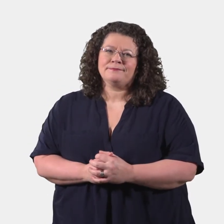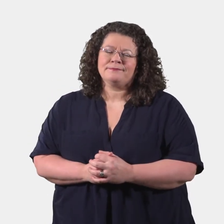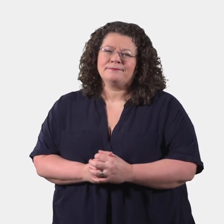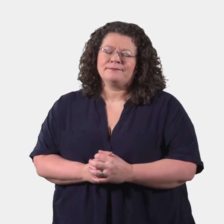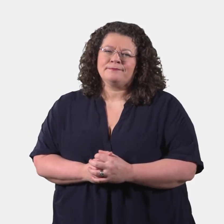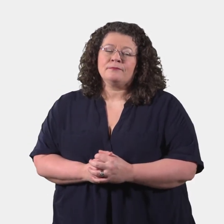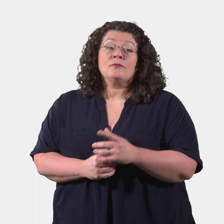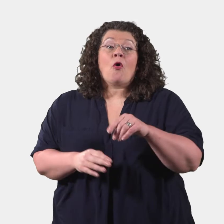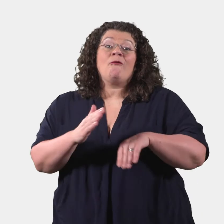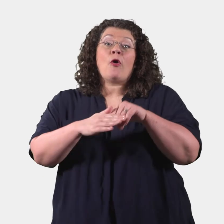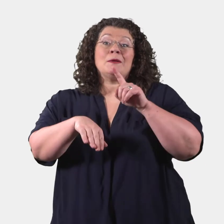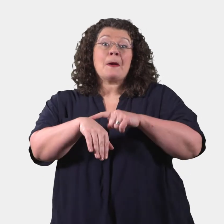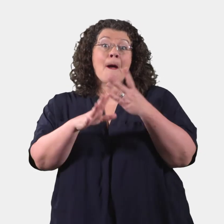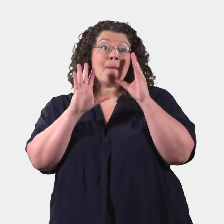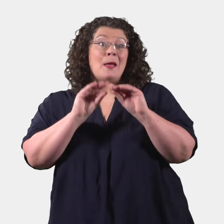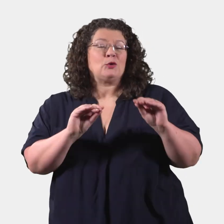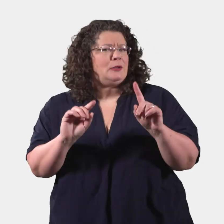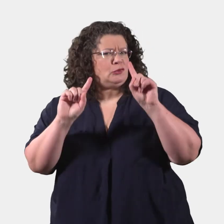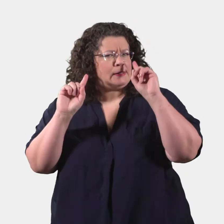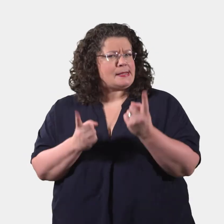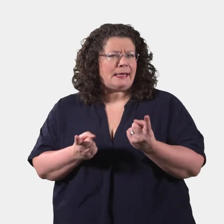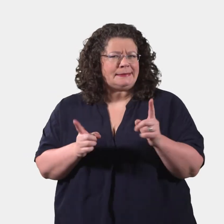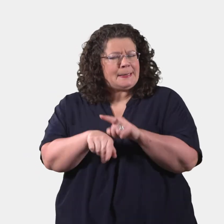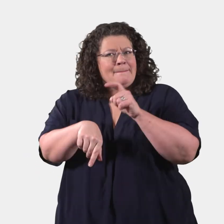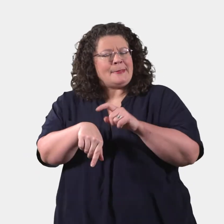Then, we said that you must not be in full-time education.